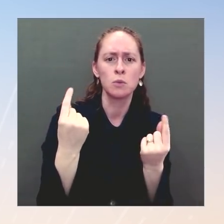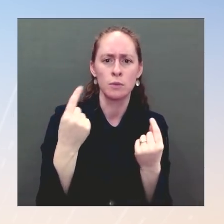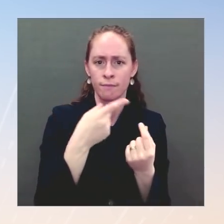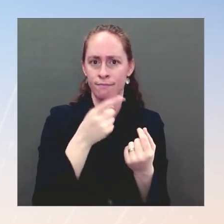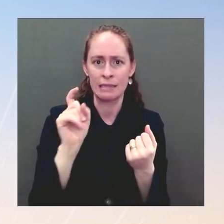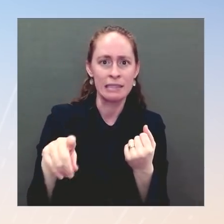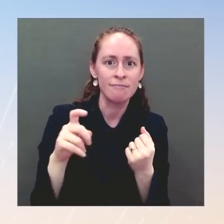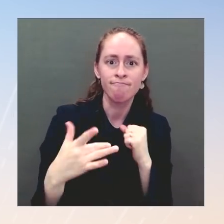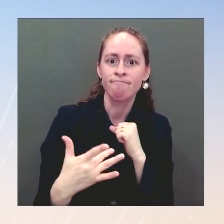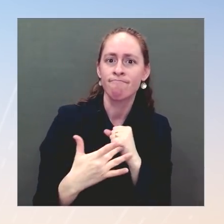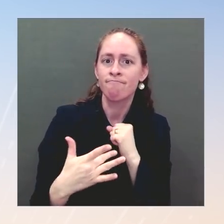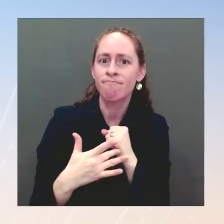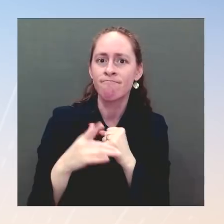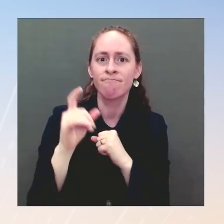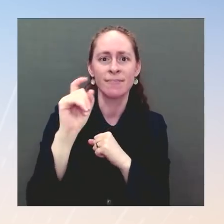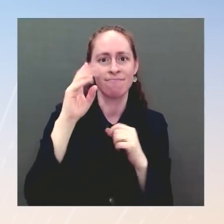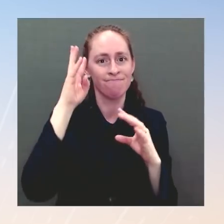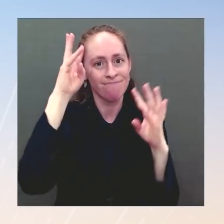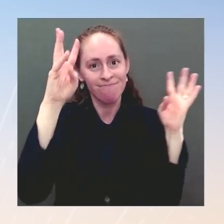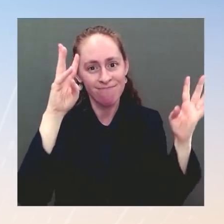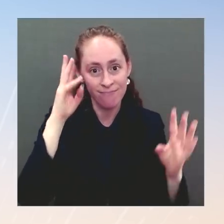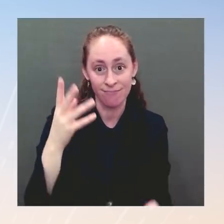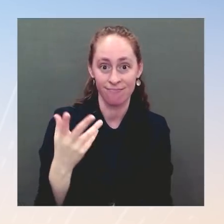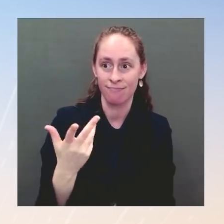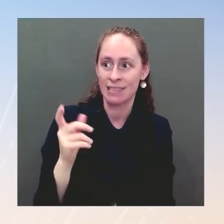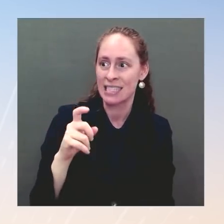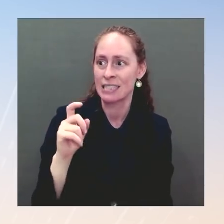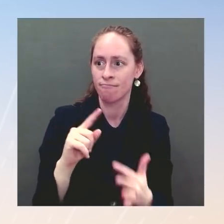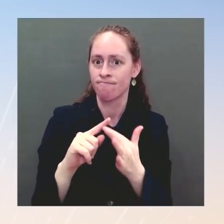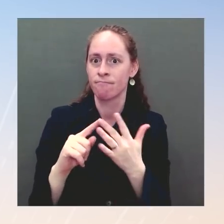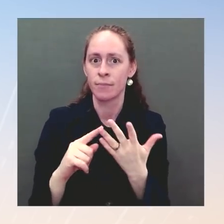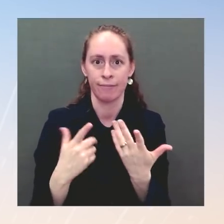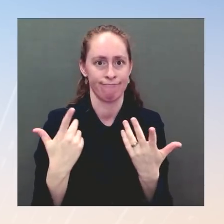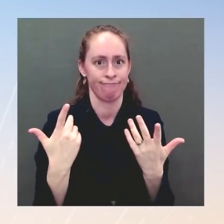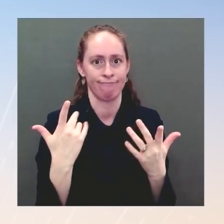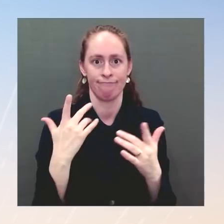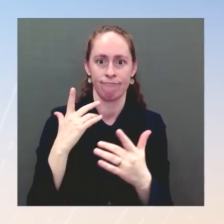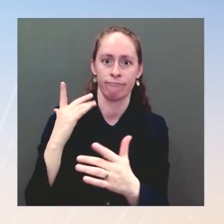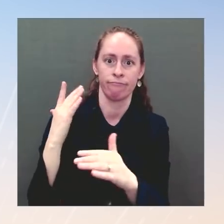whether it's AI, whether it's other technological sectors, biotech, semiconductors --